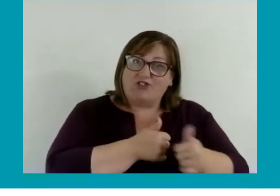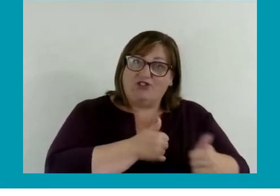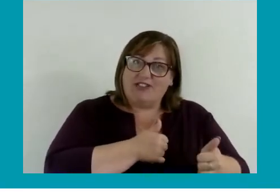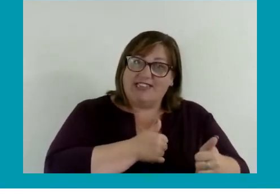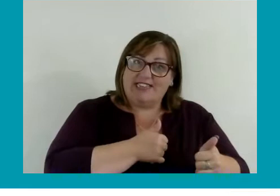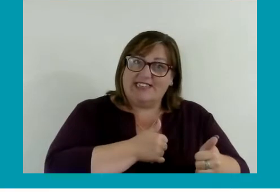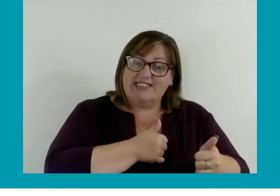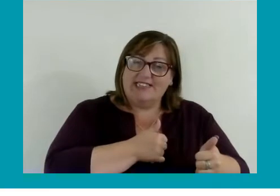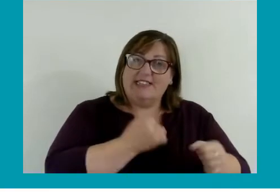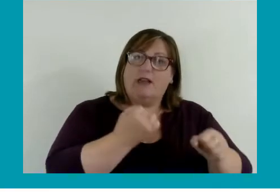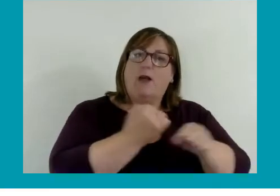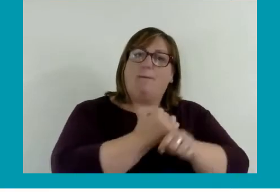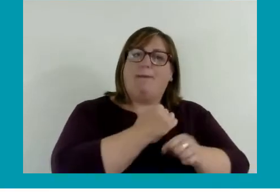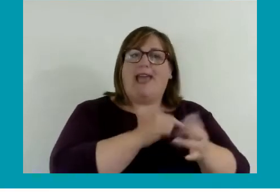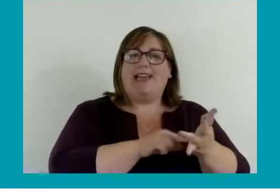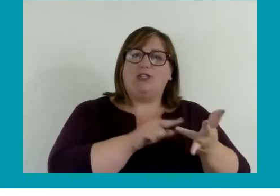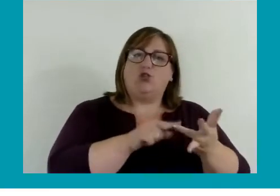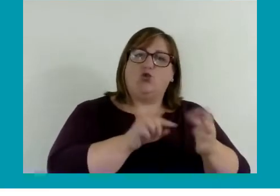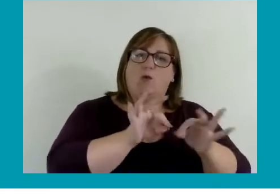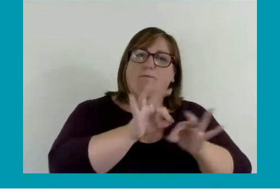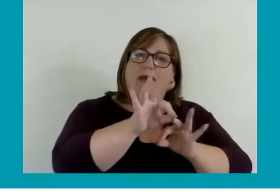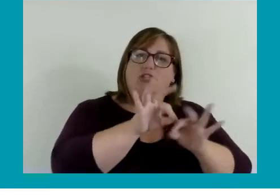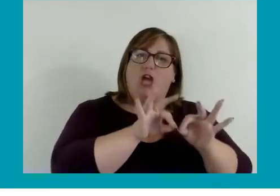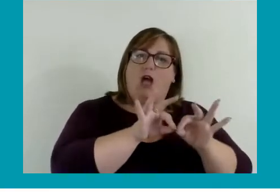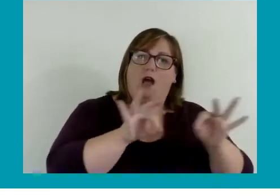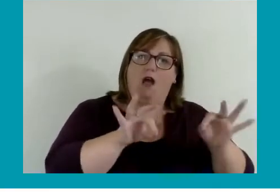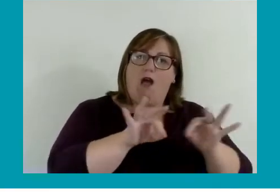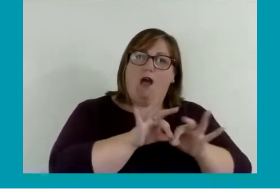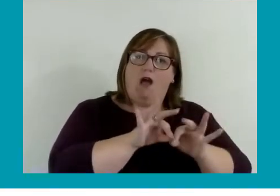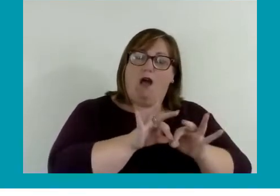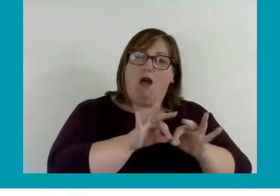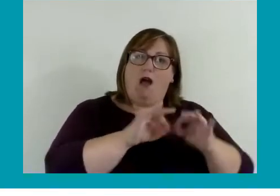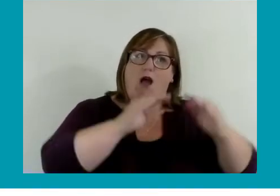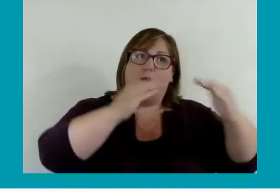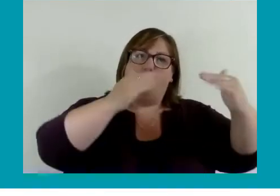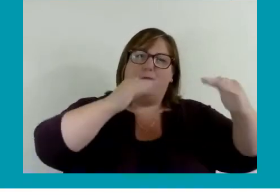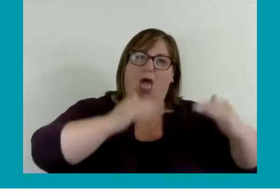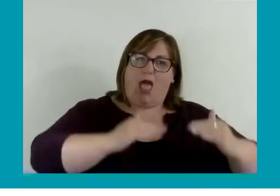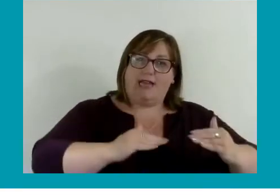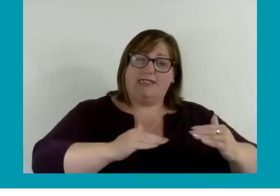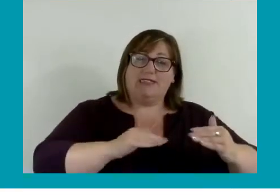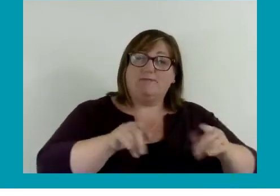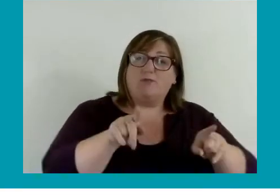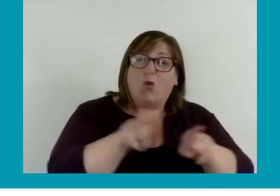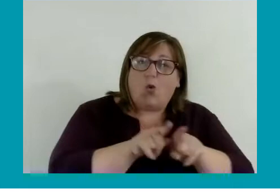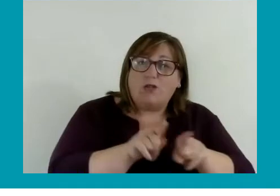turned their hand to and produce ppe for the nhs but for a big portion of the pandemic last year